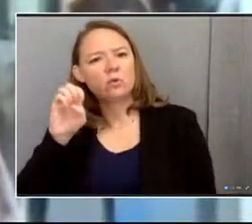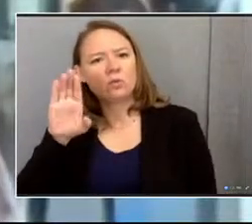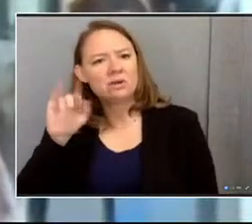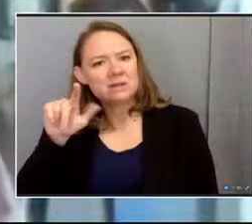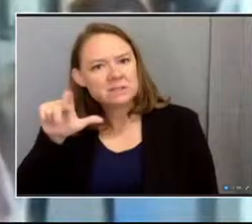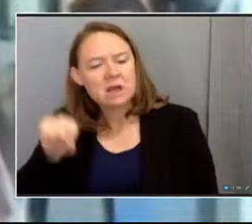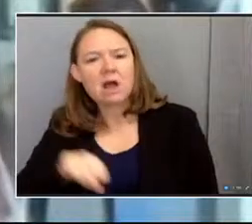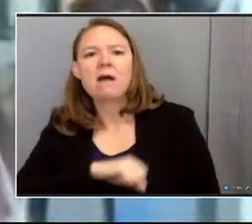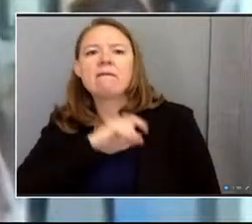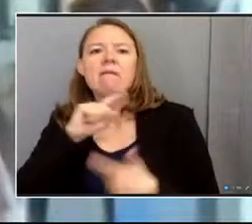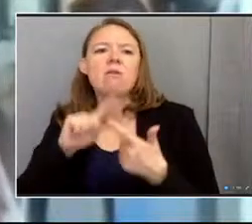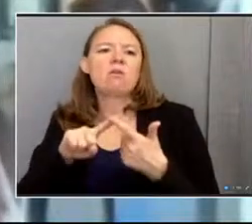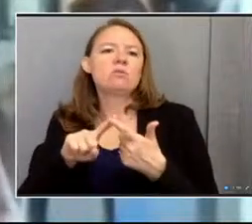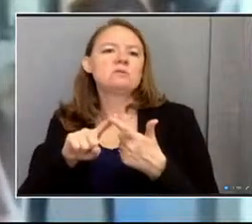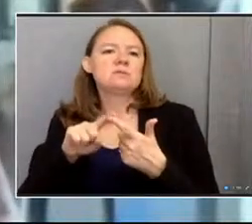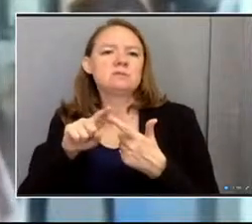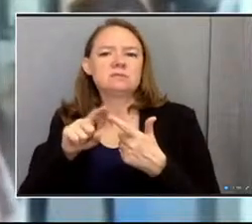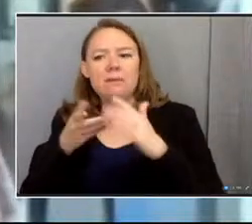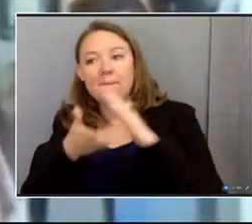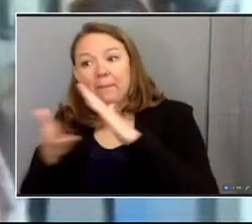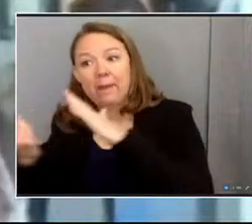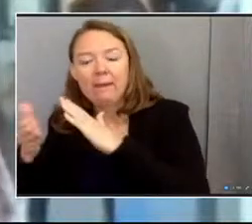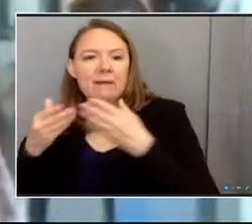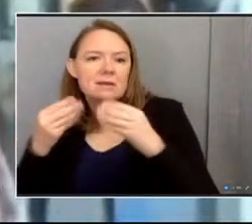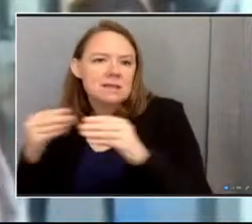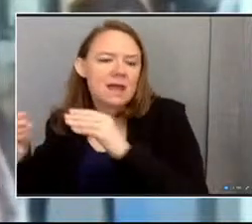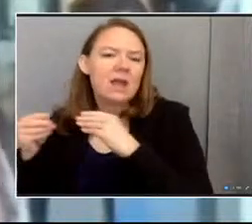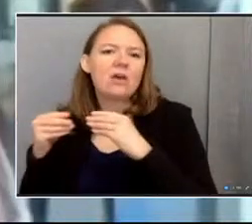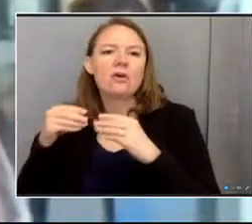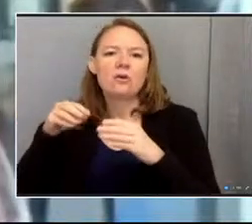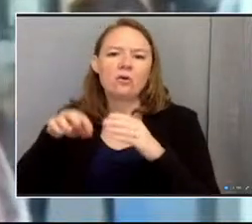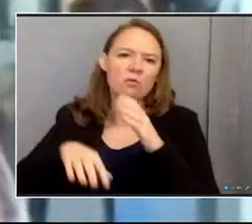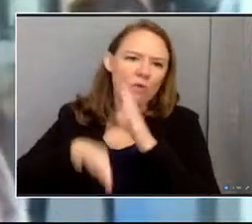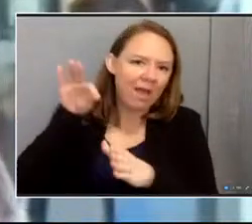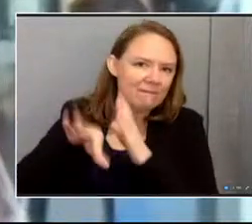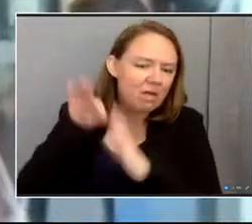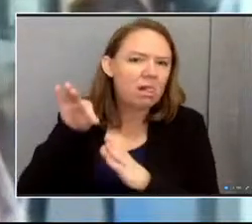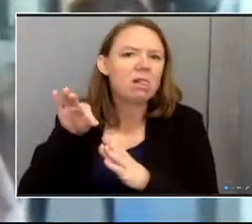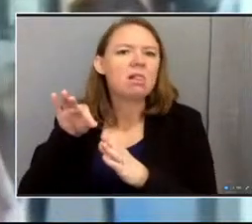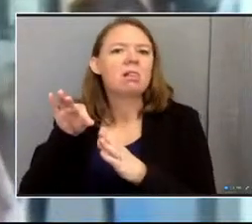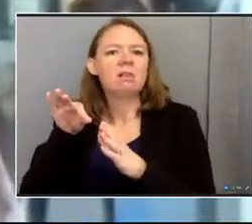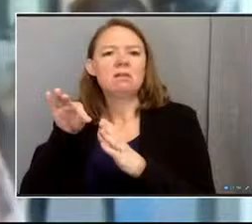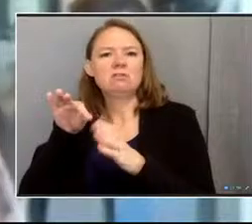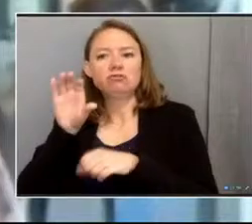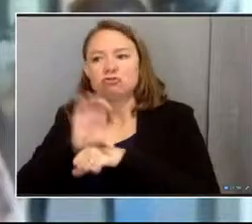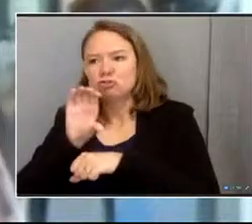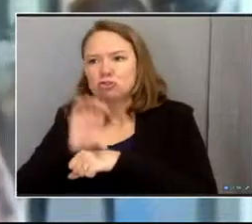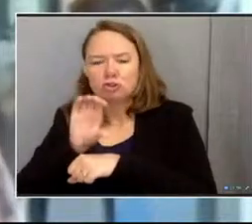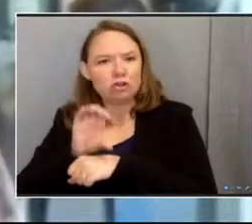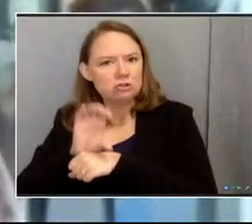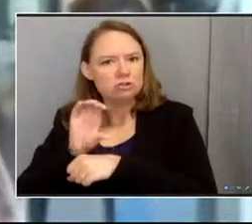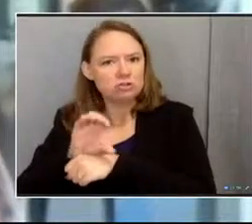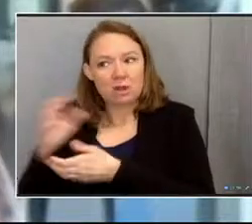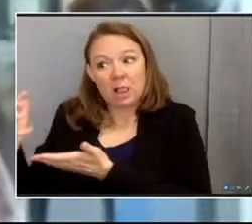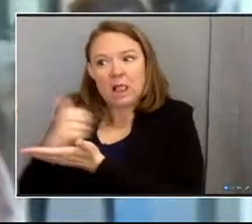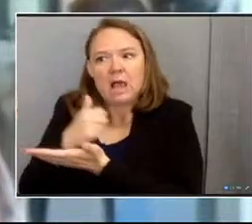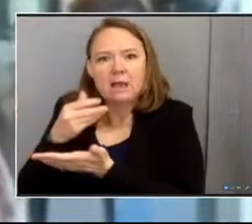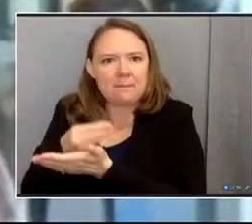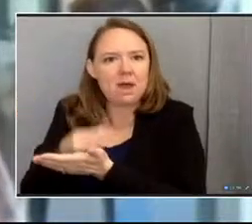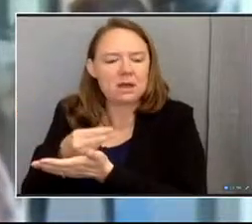raffles, church collections, anything they could do to help myself and my family raise the amount